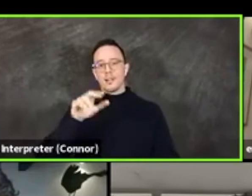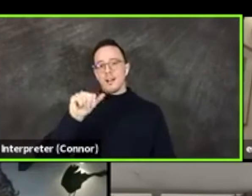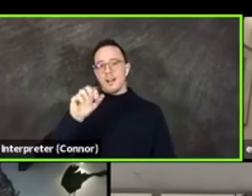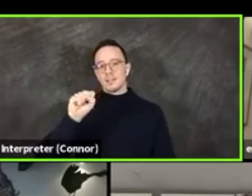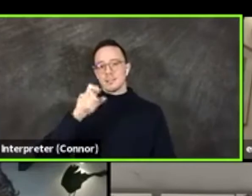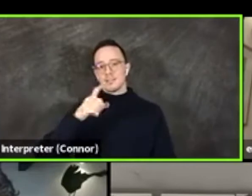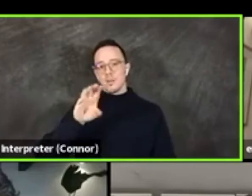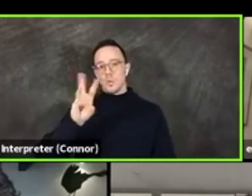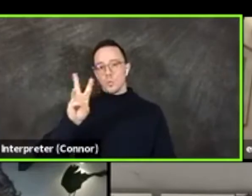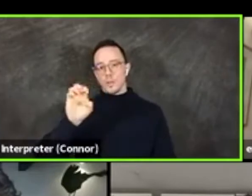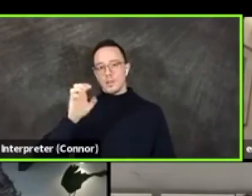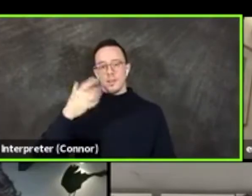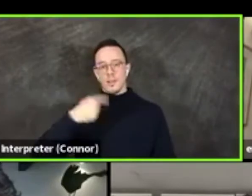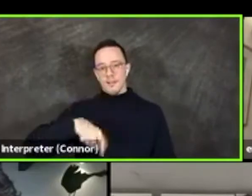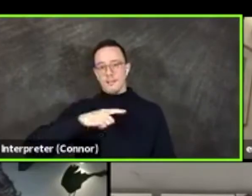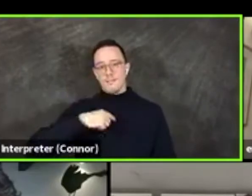"I THINK WE NEED IT MAKE A SHIFT FROM